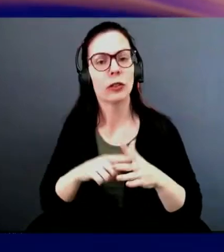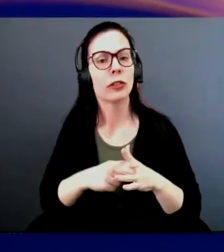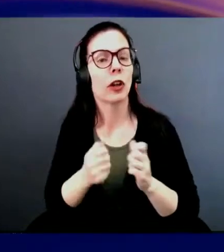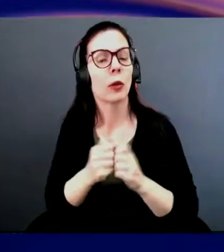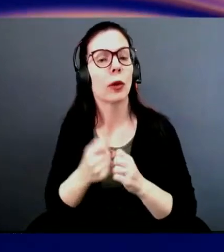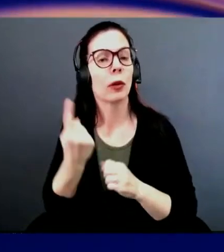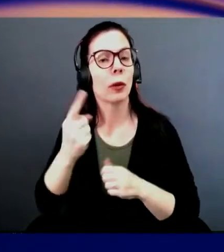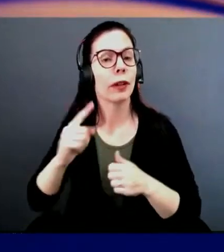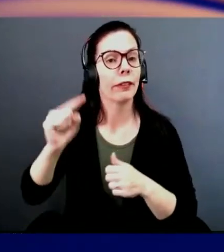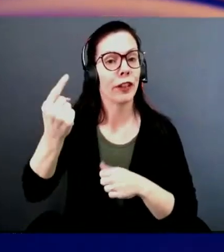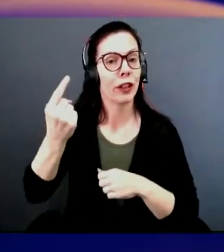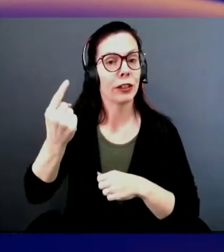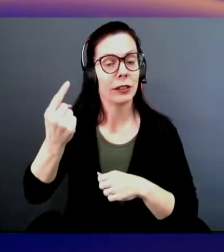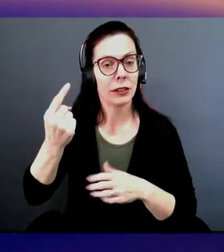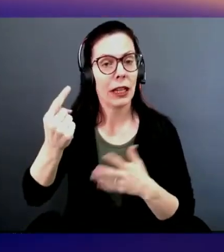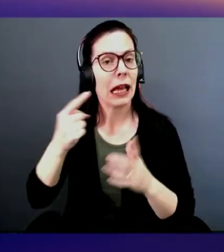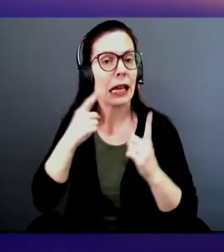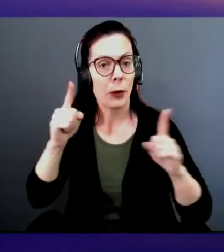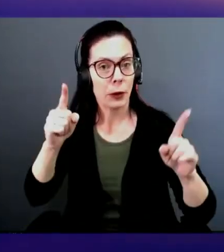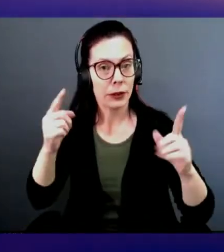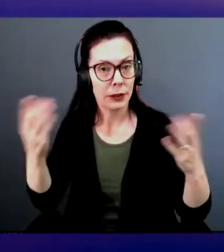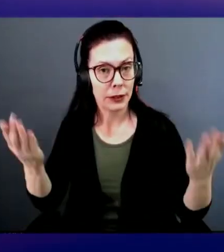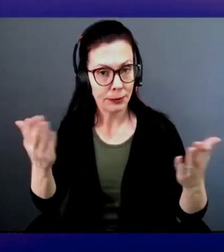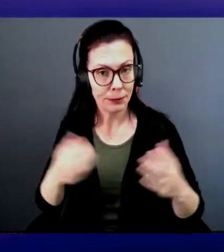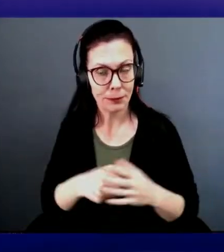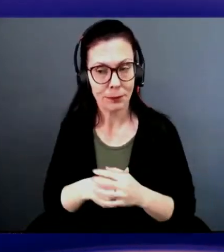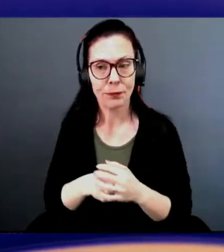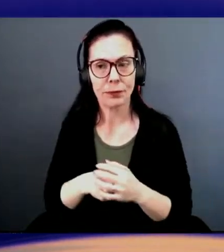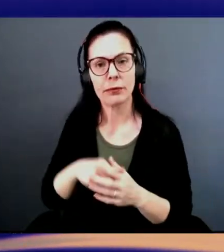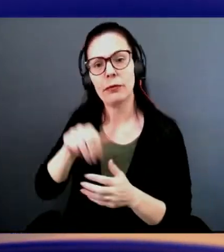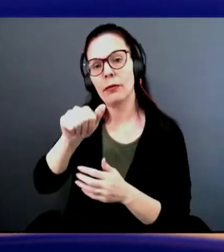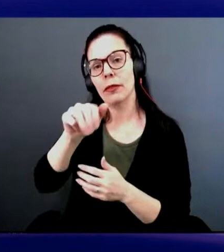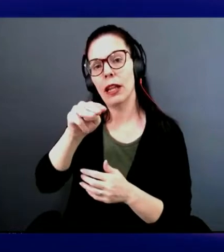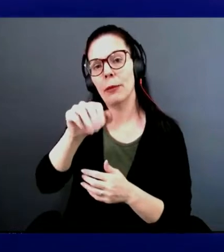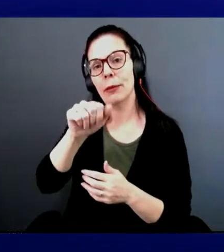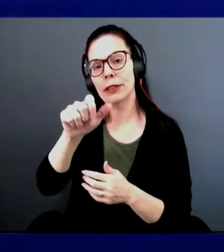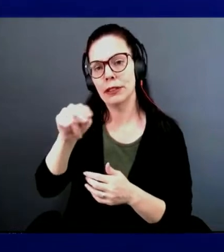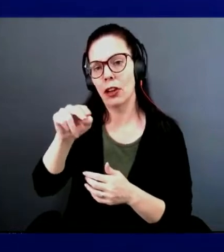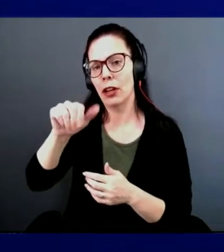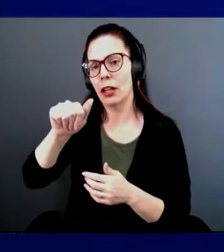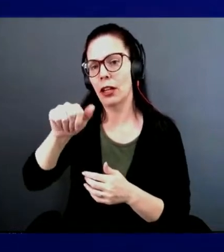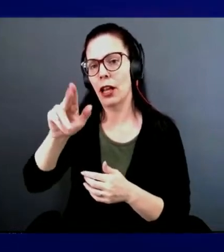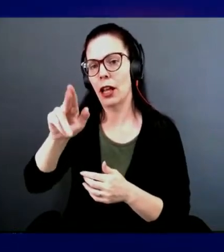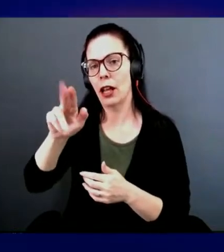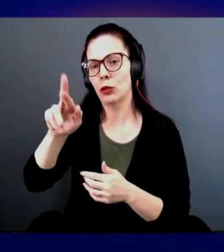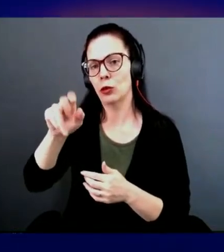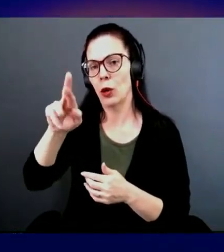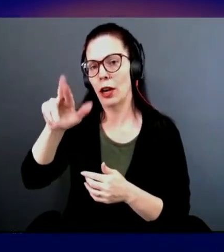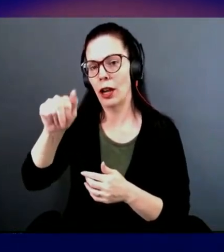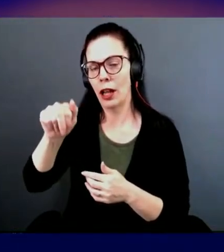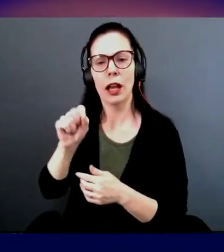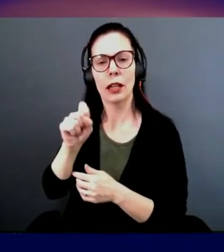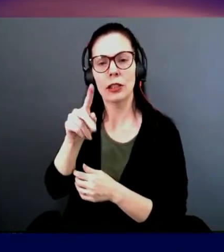that was announced which is Amazon Aurora serverless. So that was one of the things that was announced.